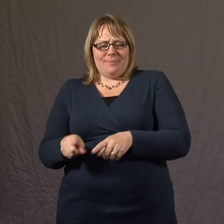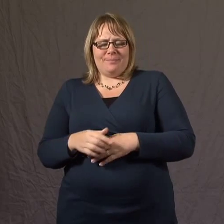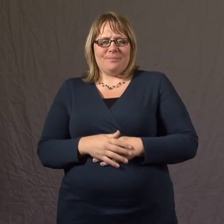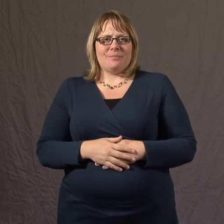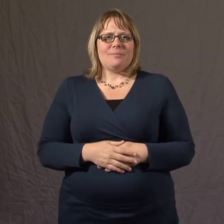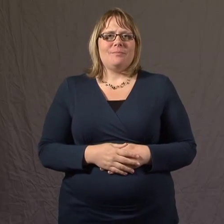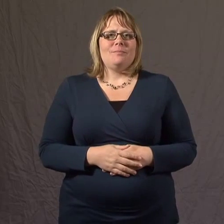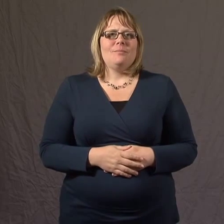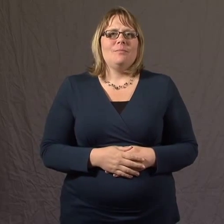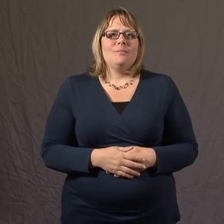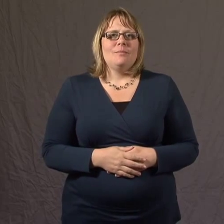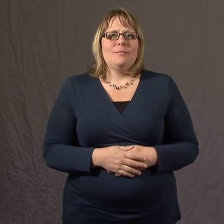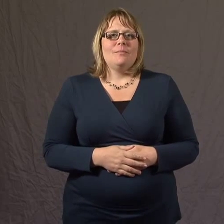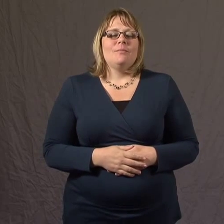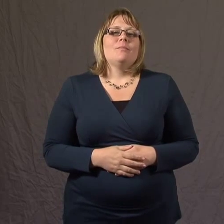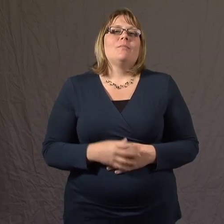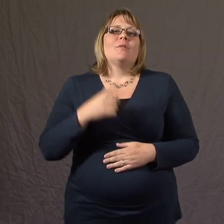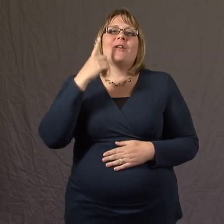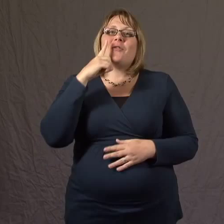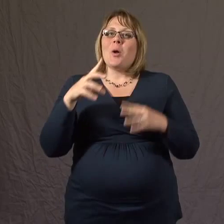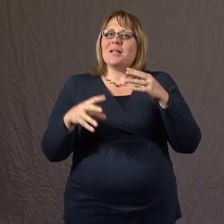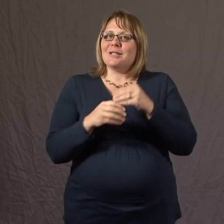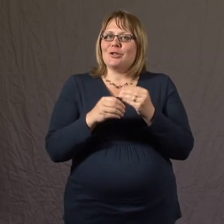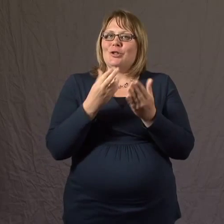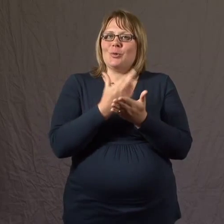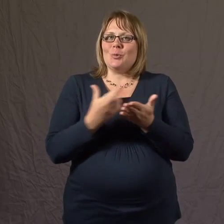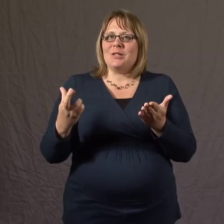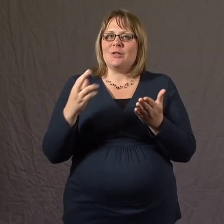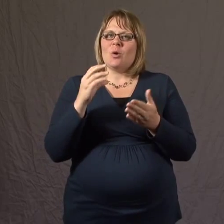the malfunction occurred.